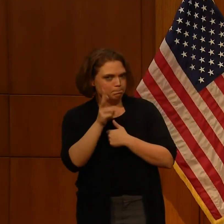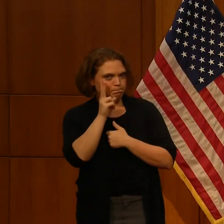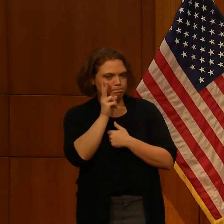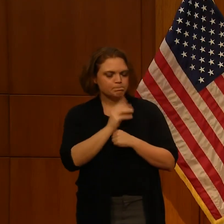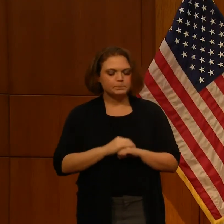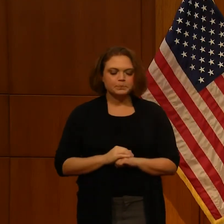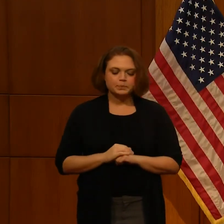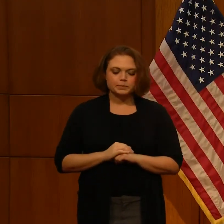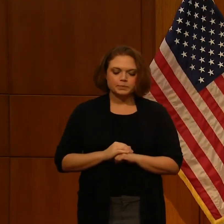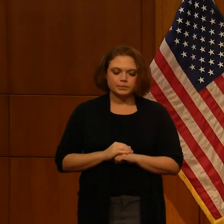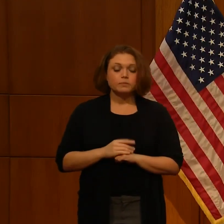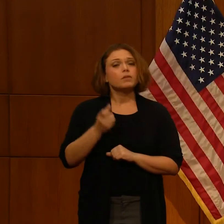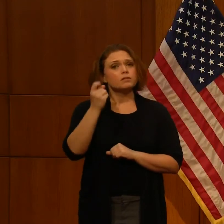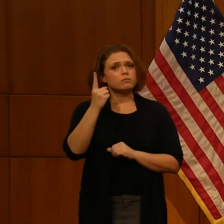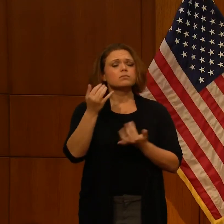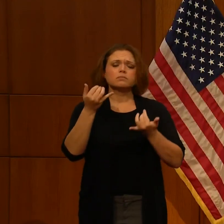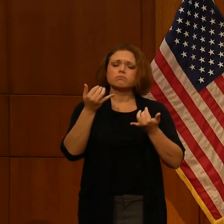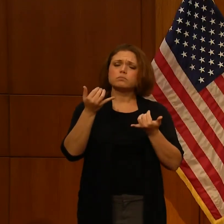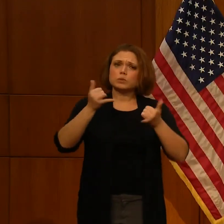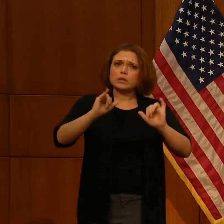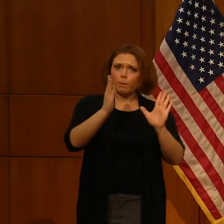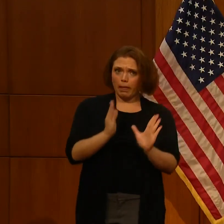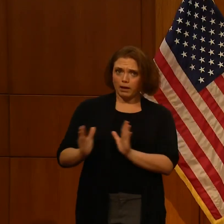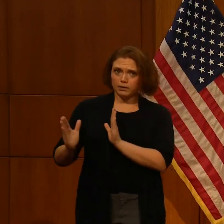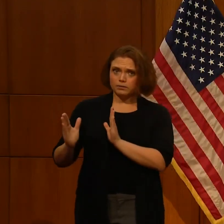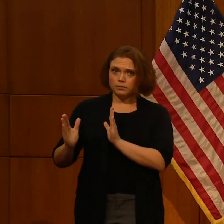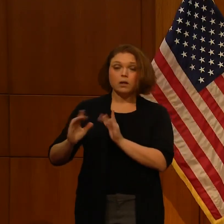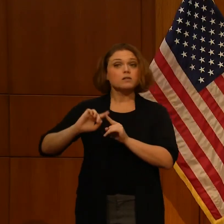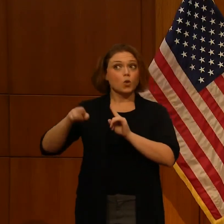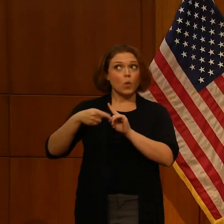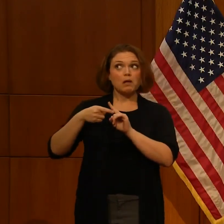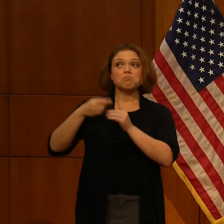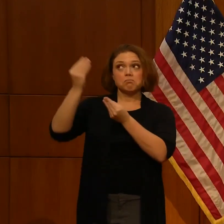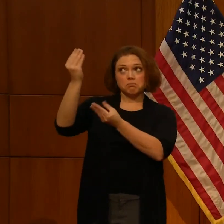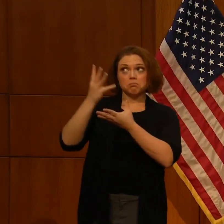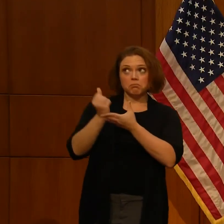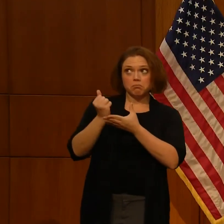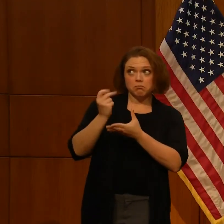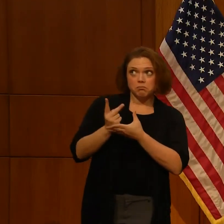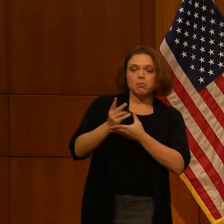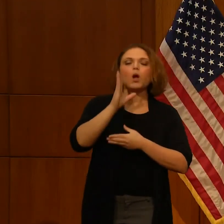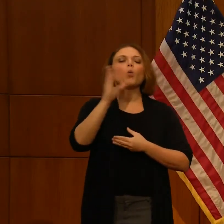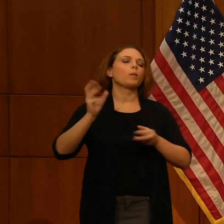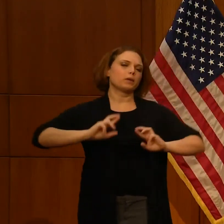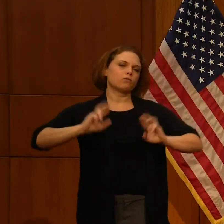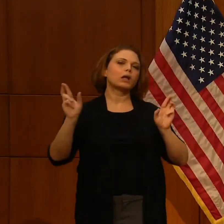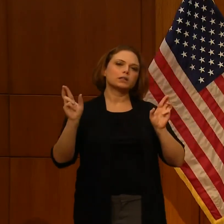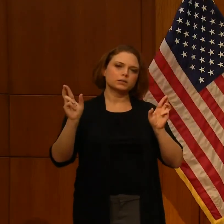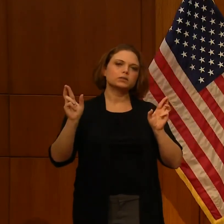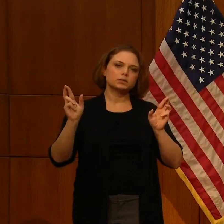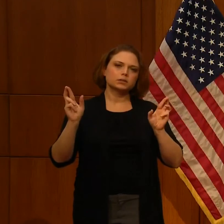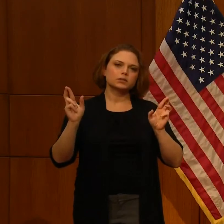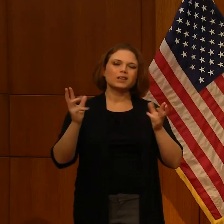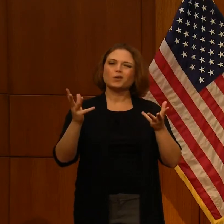SIX WEEKS, BUT MAYBE EVEN A BIT LONGER. BUT PLANNING IS